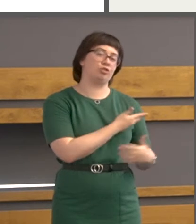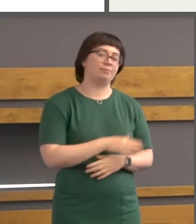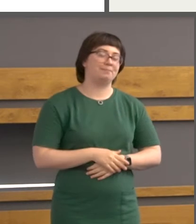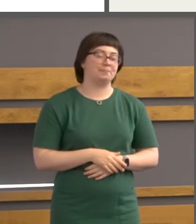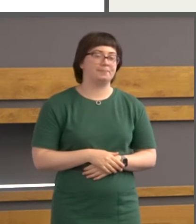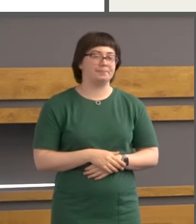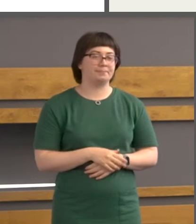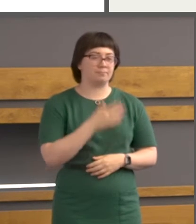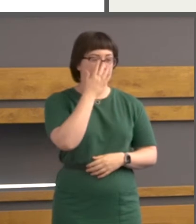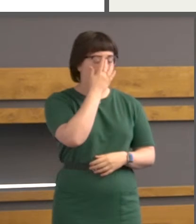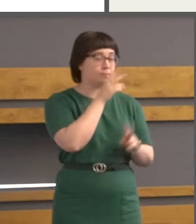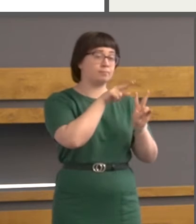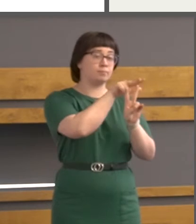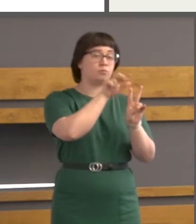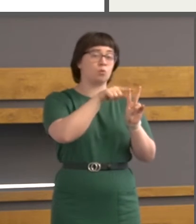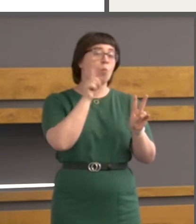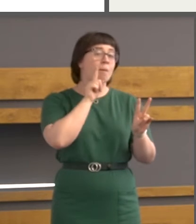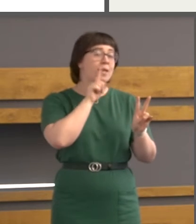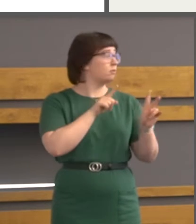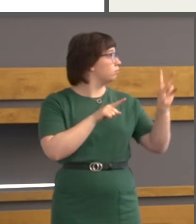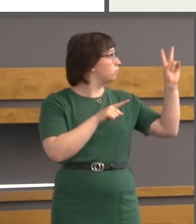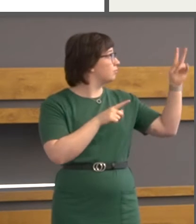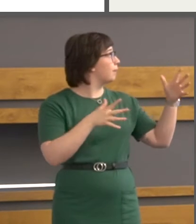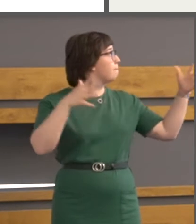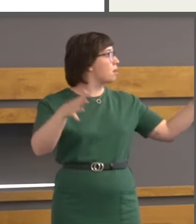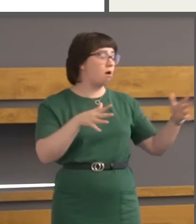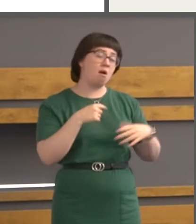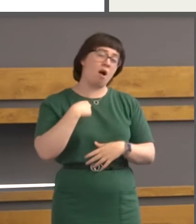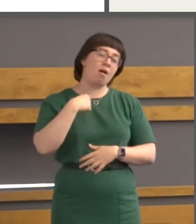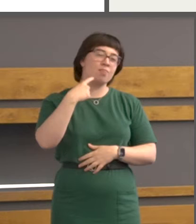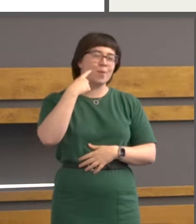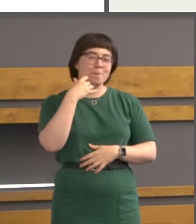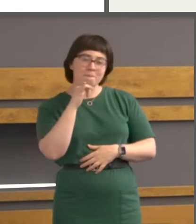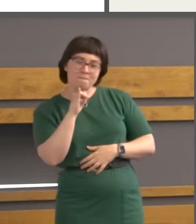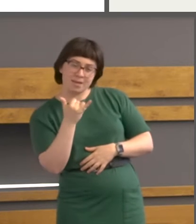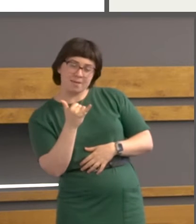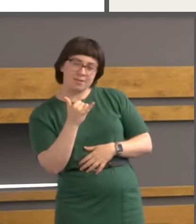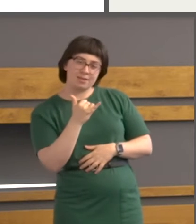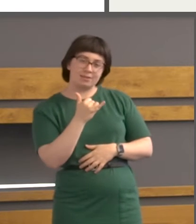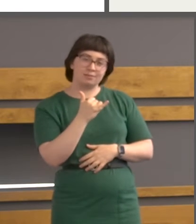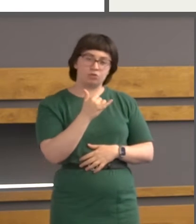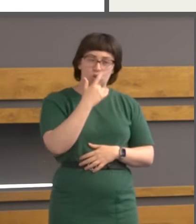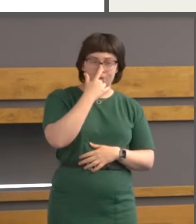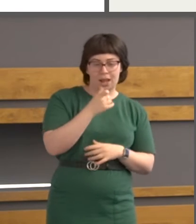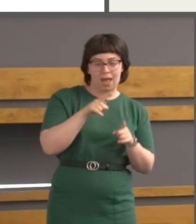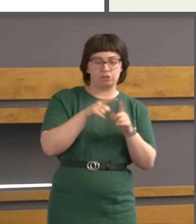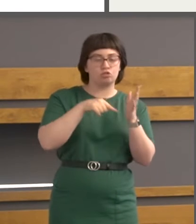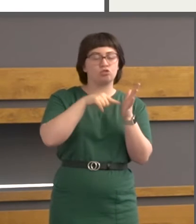And these two women who are also in the larger collage, I was thinking that they might be Adivasis or tribals